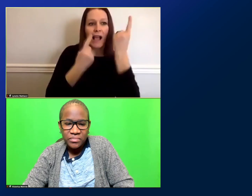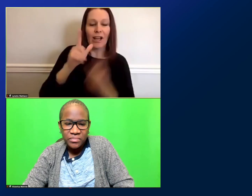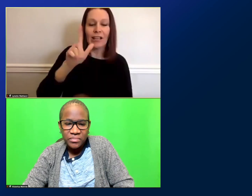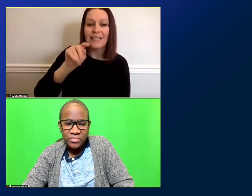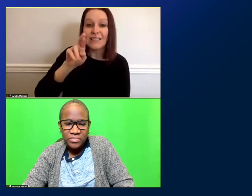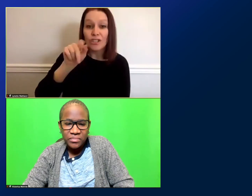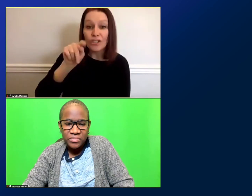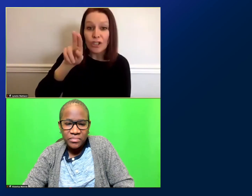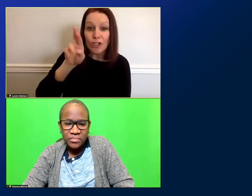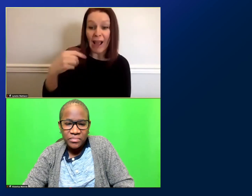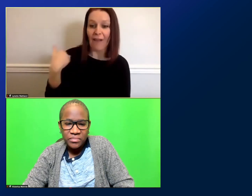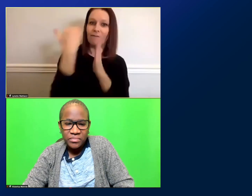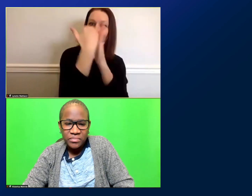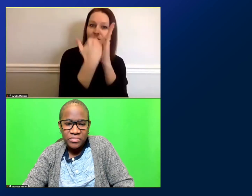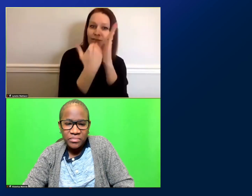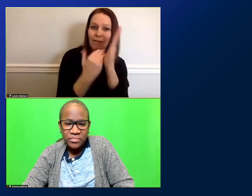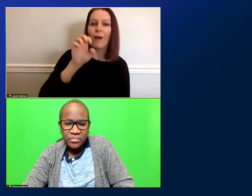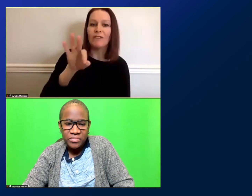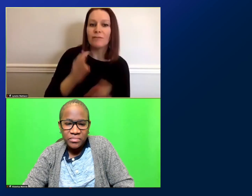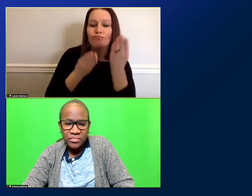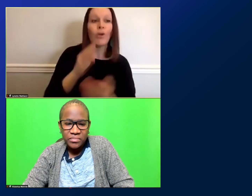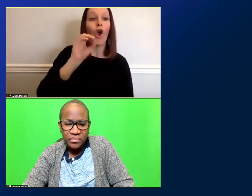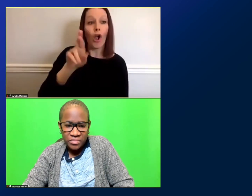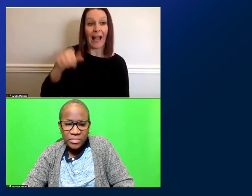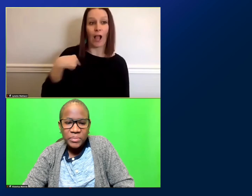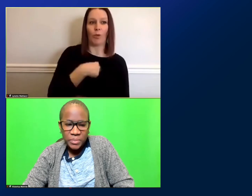children's books kind of like a checklist and also will this powerpoint be available to us